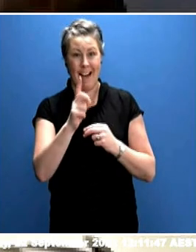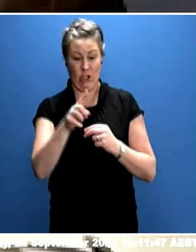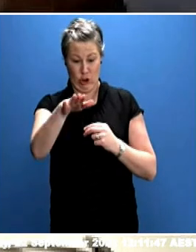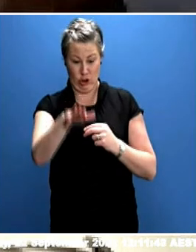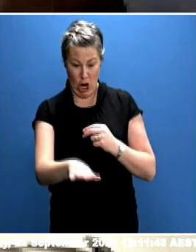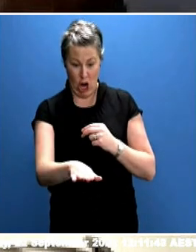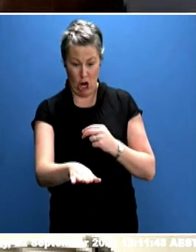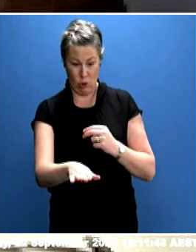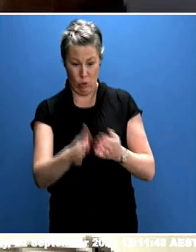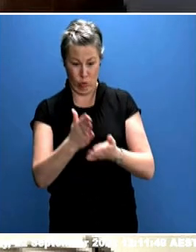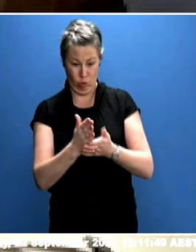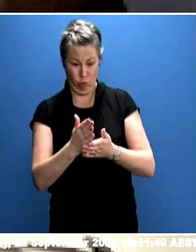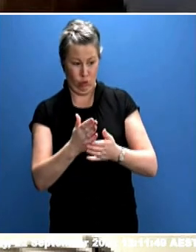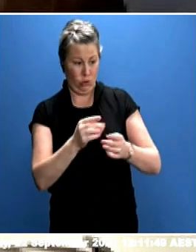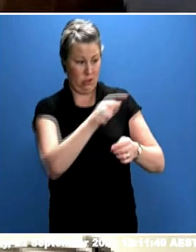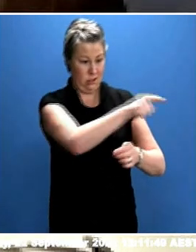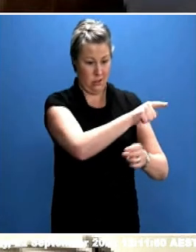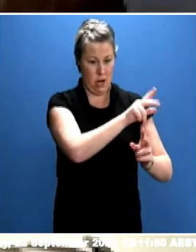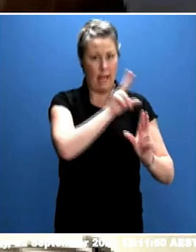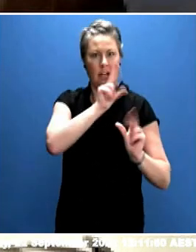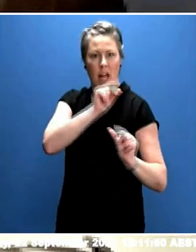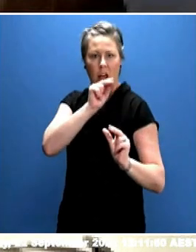So there was a complex process that needed to be negotiated